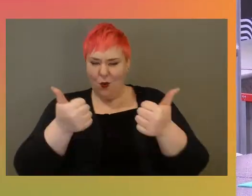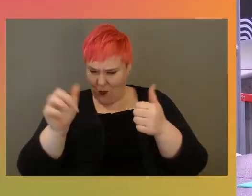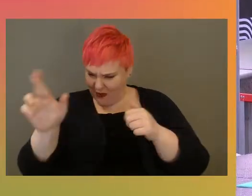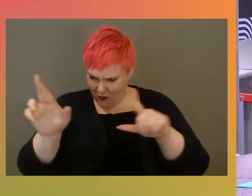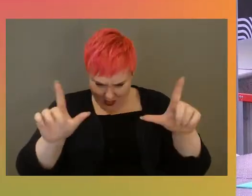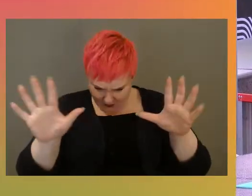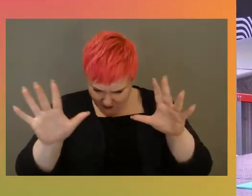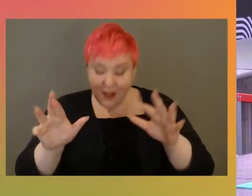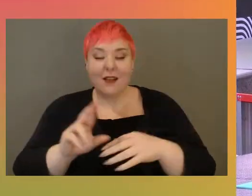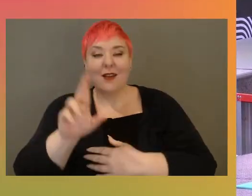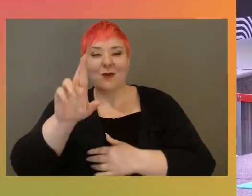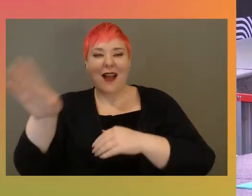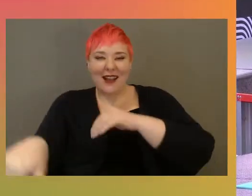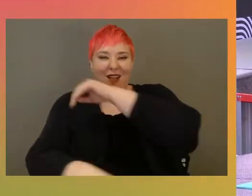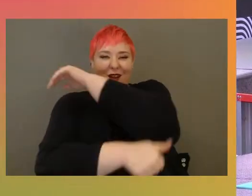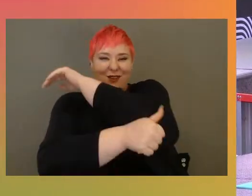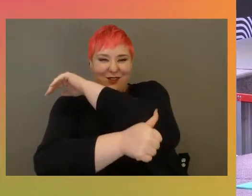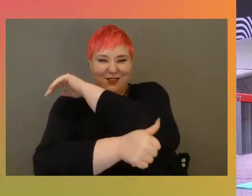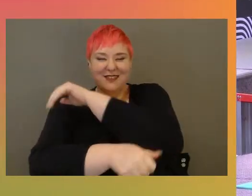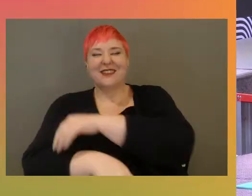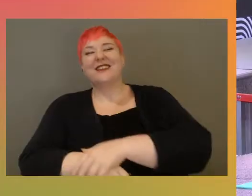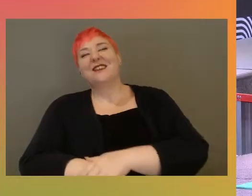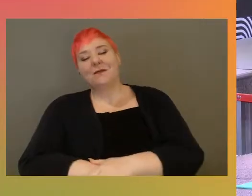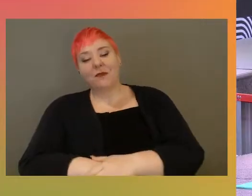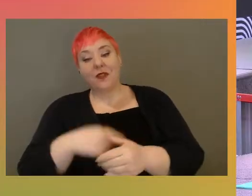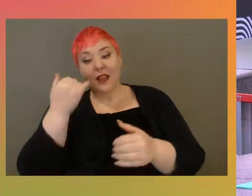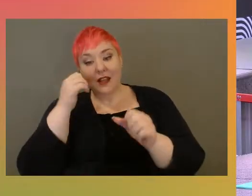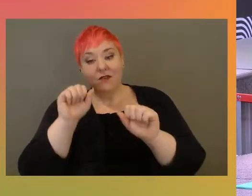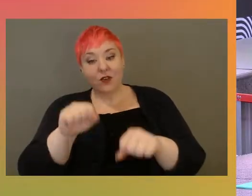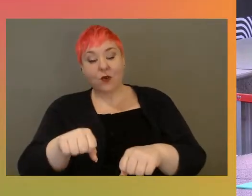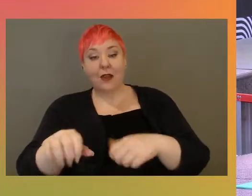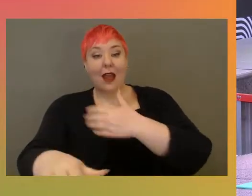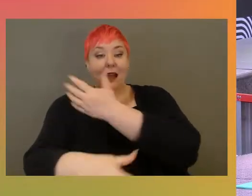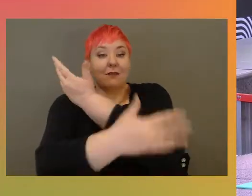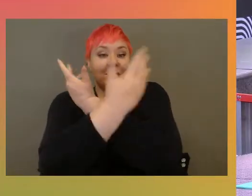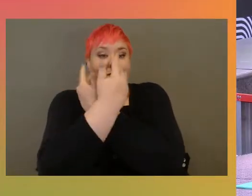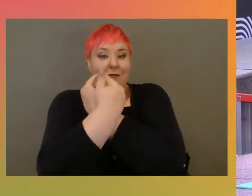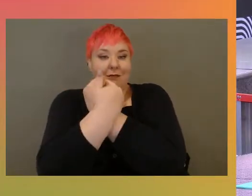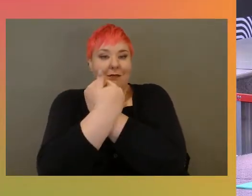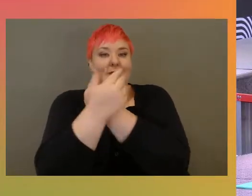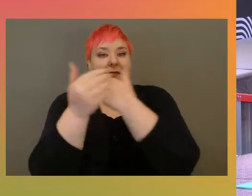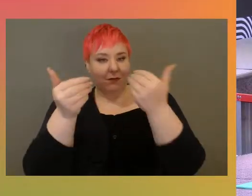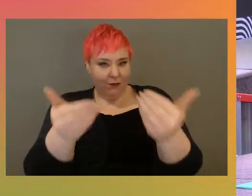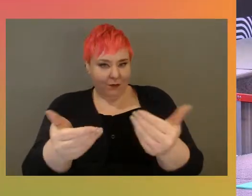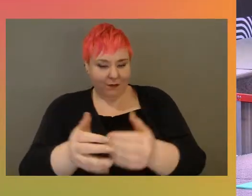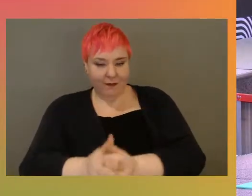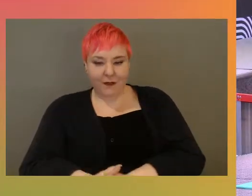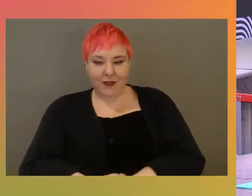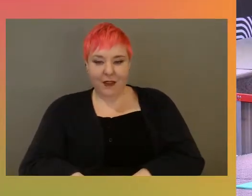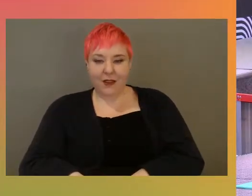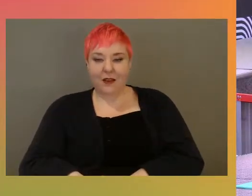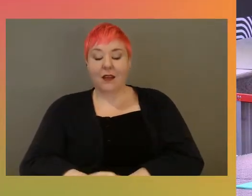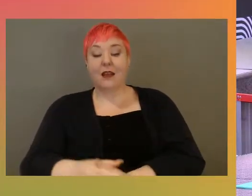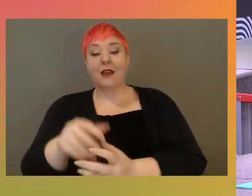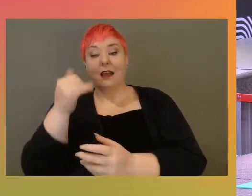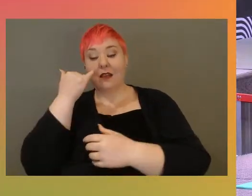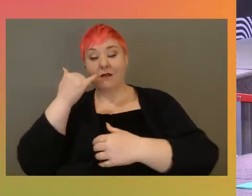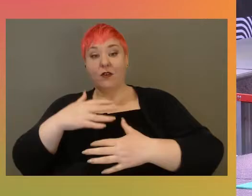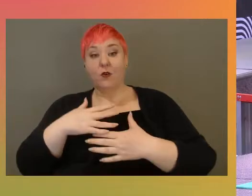REACH YOUR ARMS OUT, TAKE YOUR RIGHT ARM UNDERNEATH YOUR LEFT ARM. YOUR LIKE, WHICH IS MY RIGHT? OKAY.